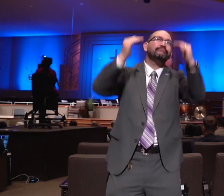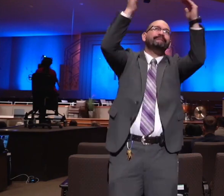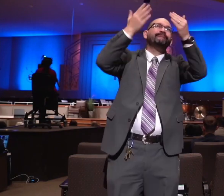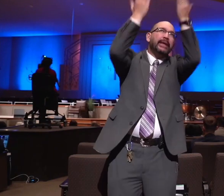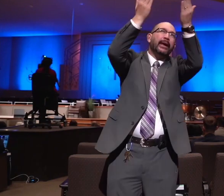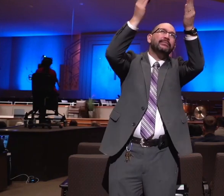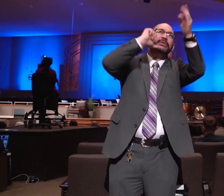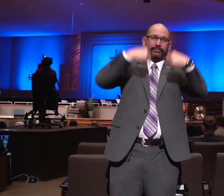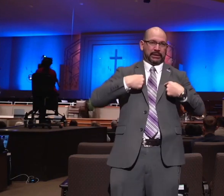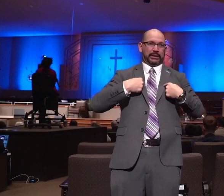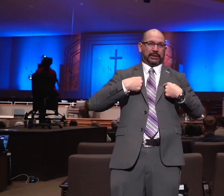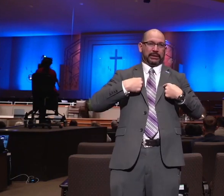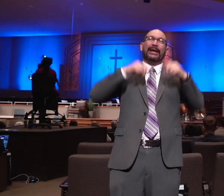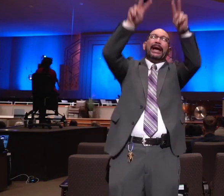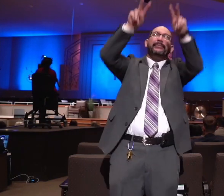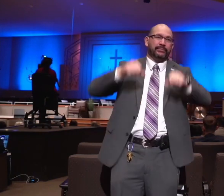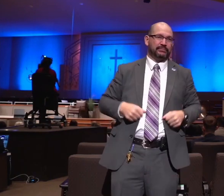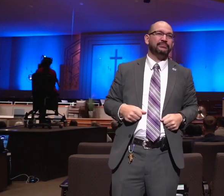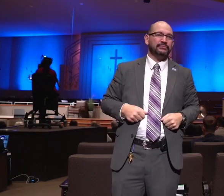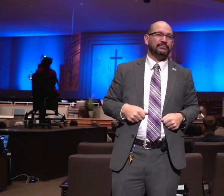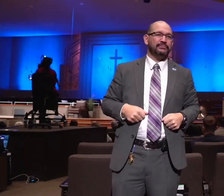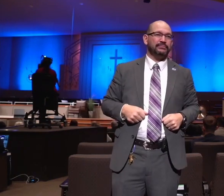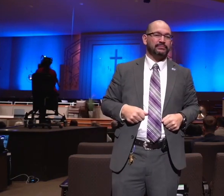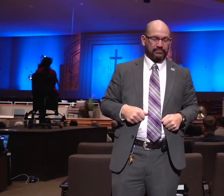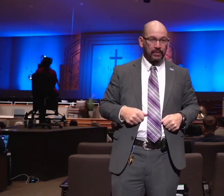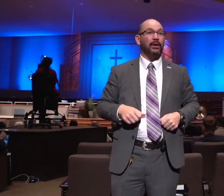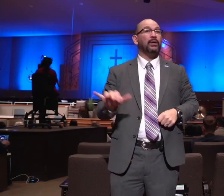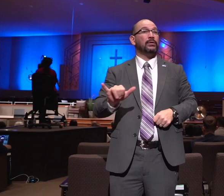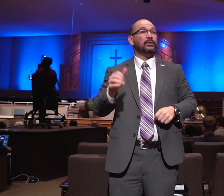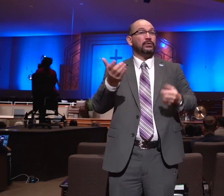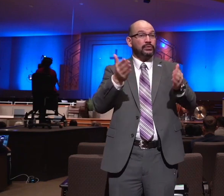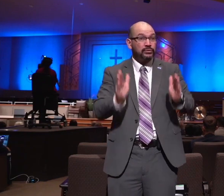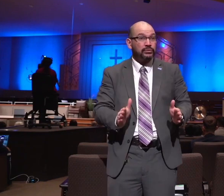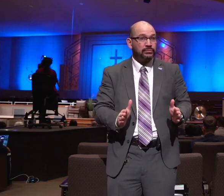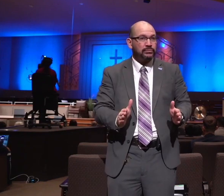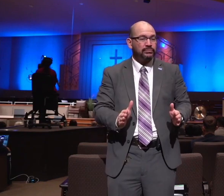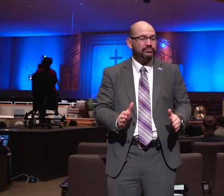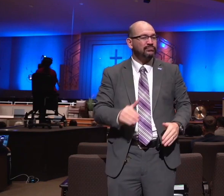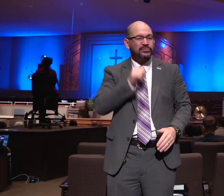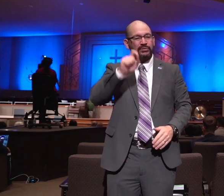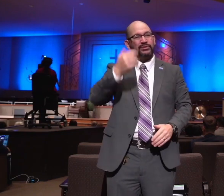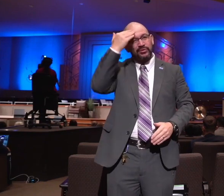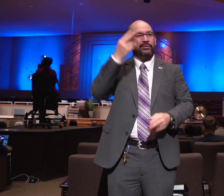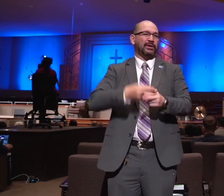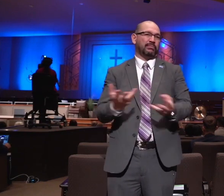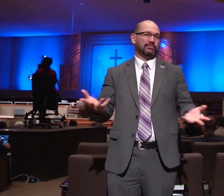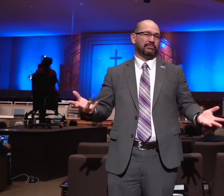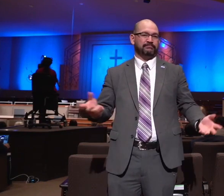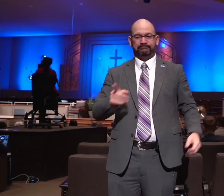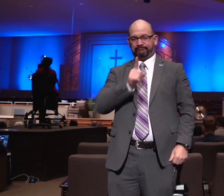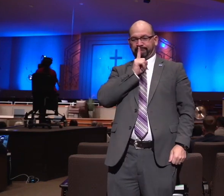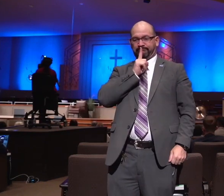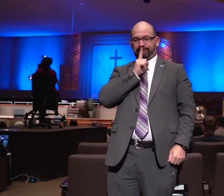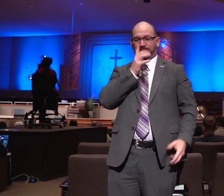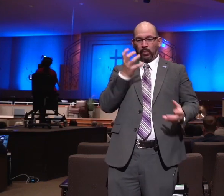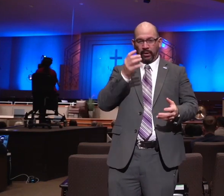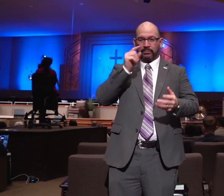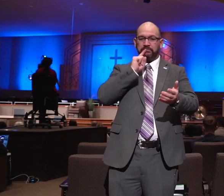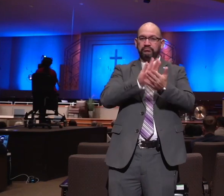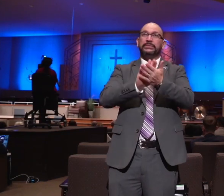and servants don't need to be known they